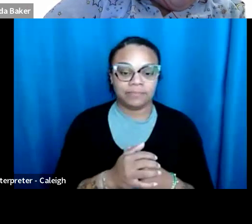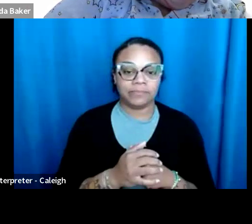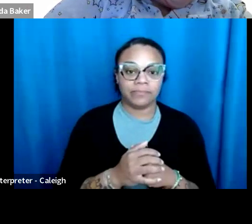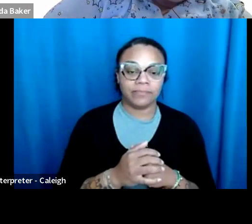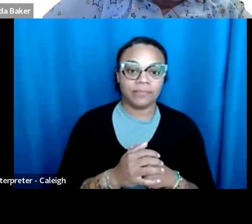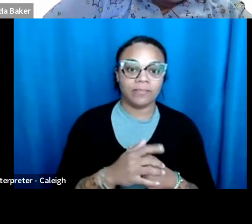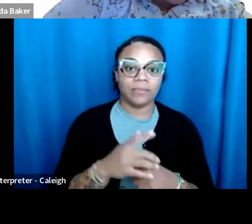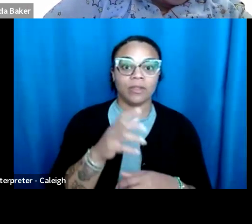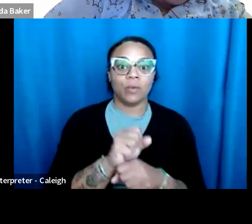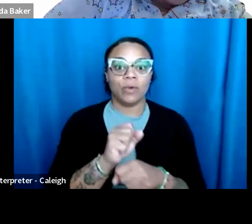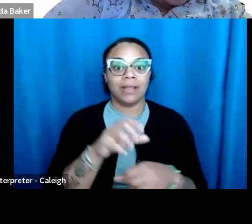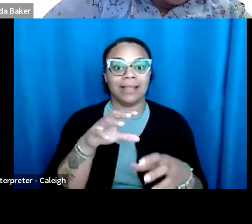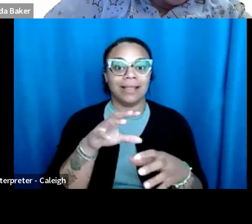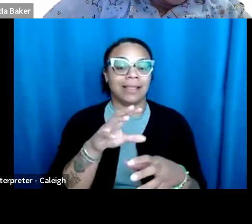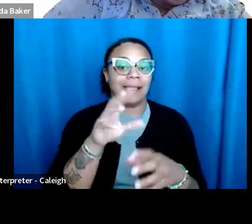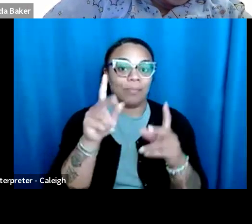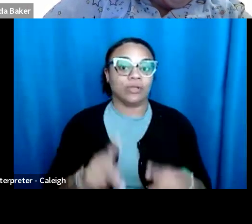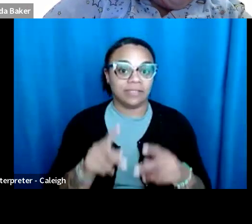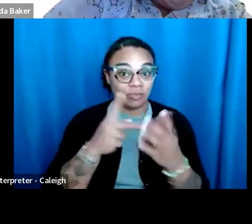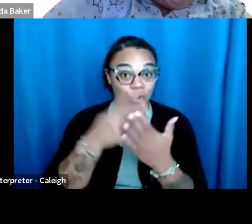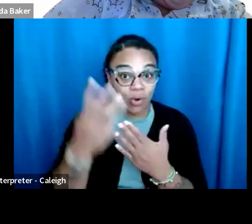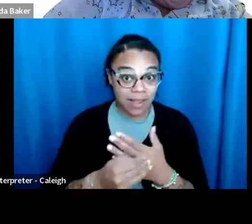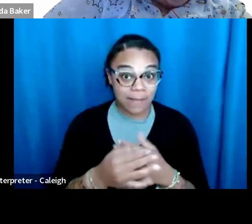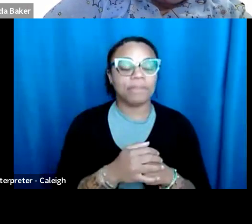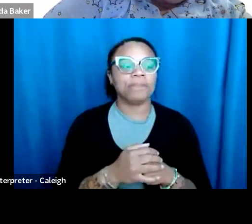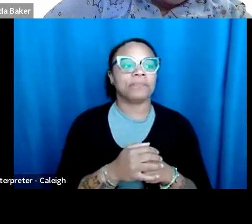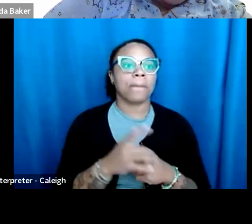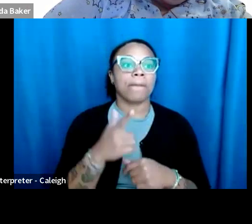A working persons program for people that are on Medicaid waiver,